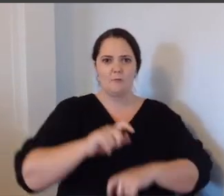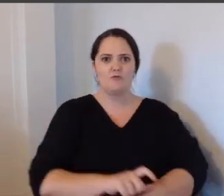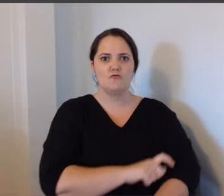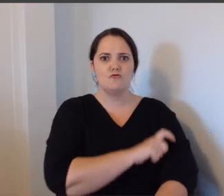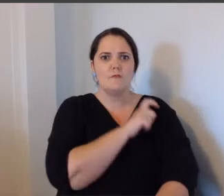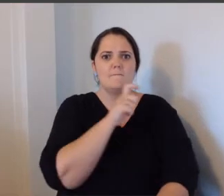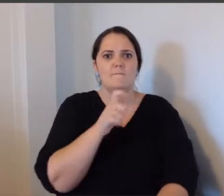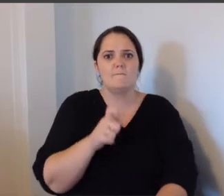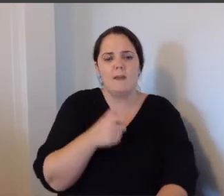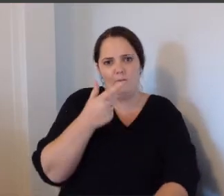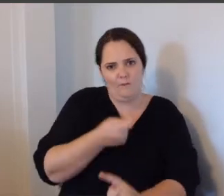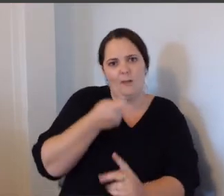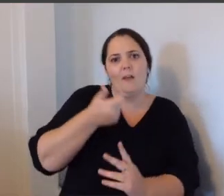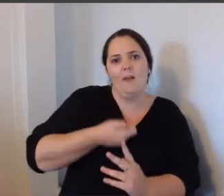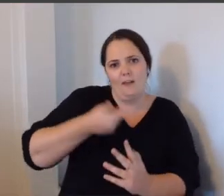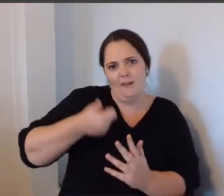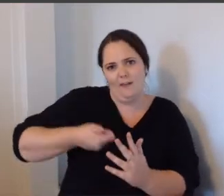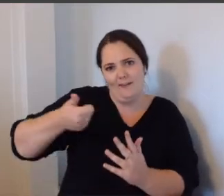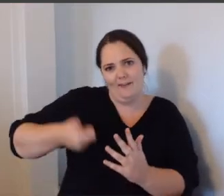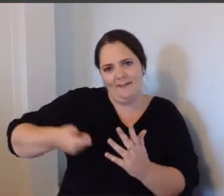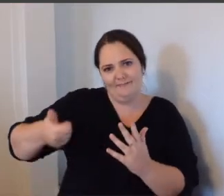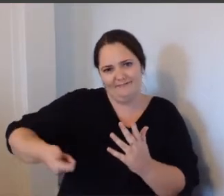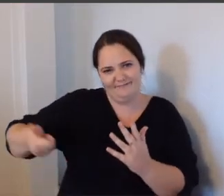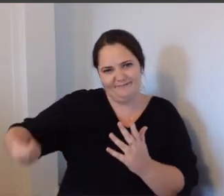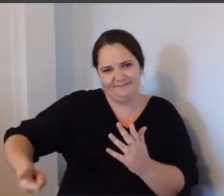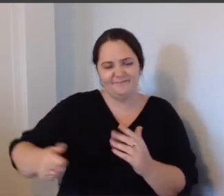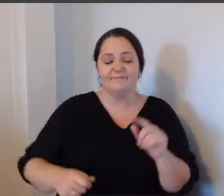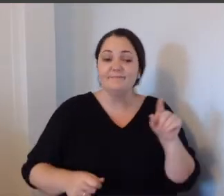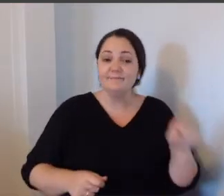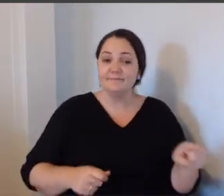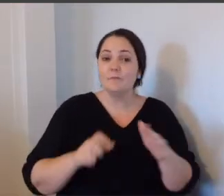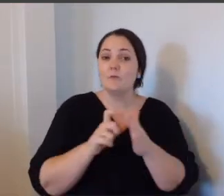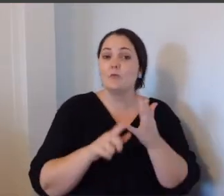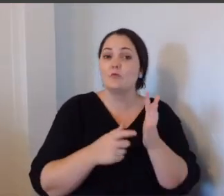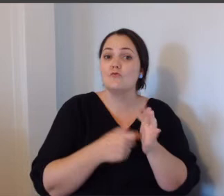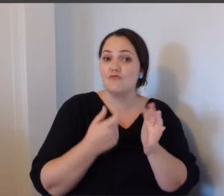that artists were experiencing. Dürer had more freedom than most because he made money through